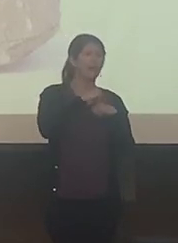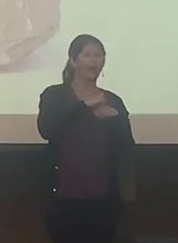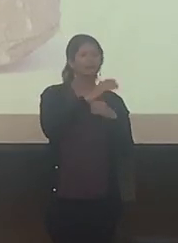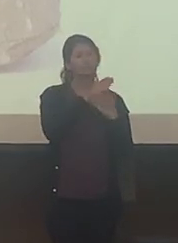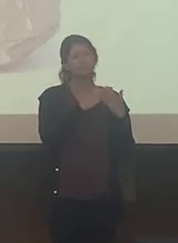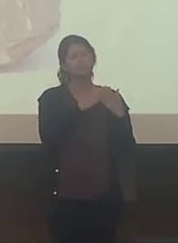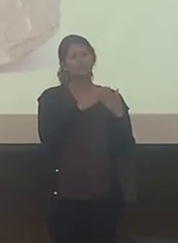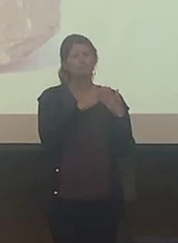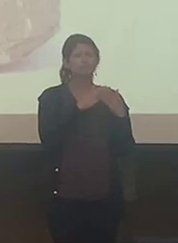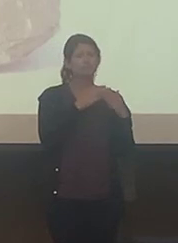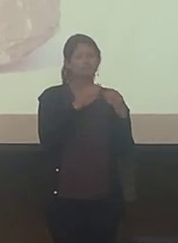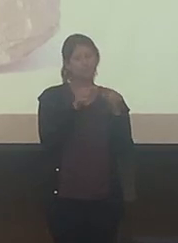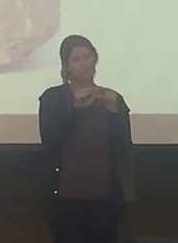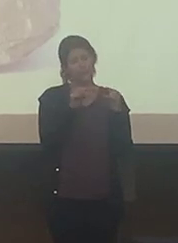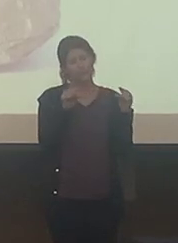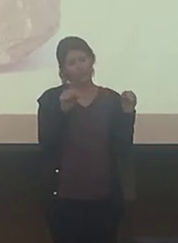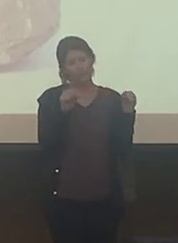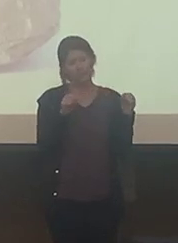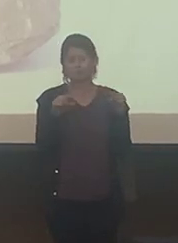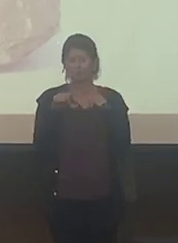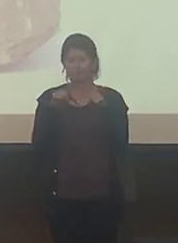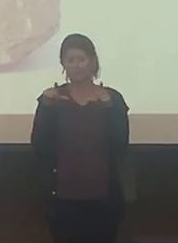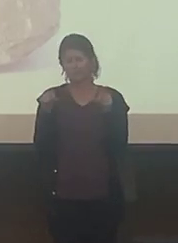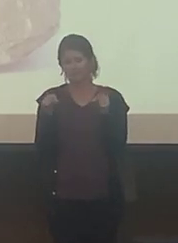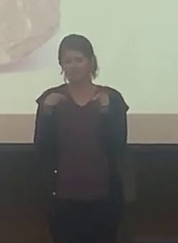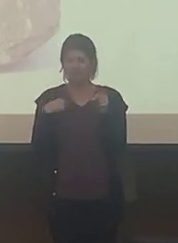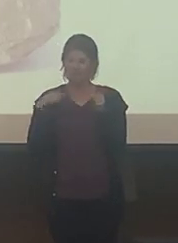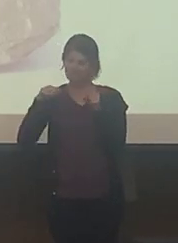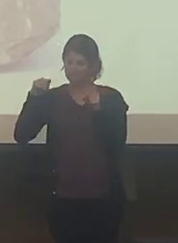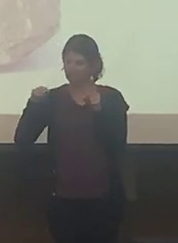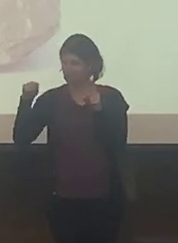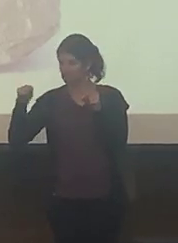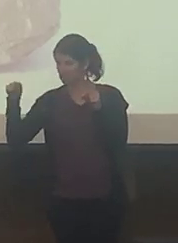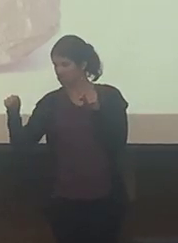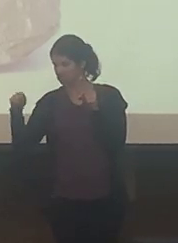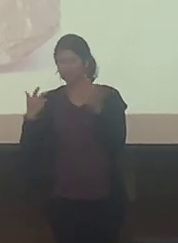some are long somewhere jaded like me someone might be a little broken or smooth